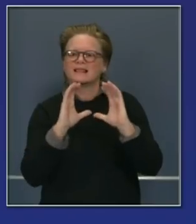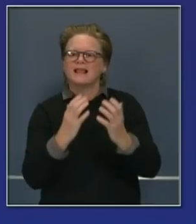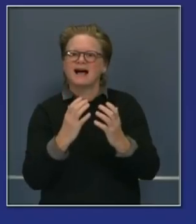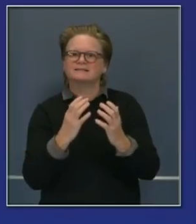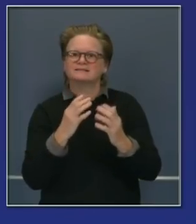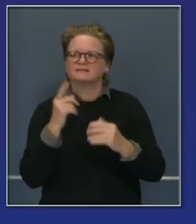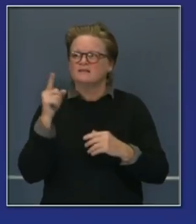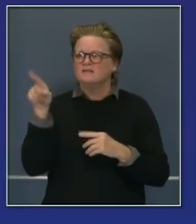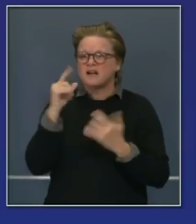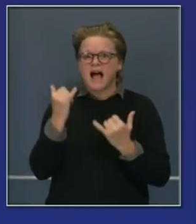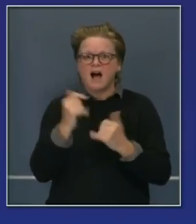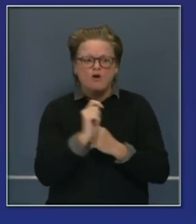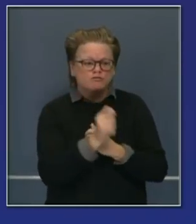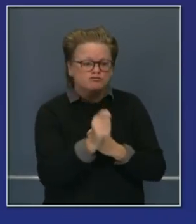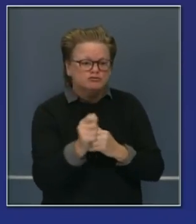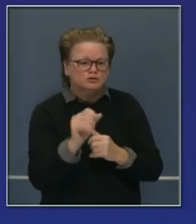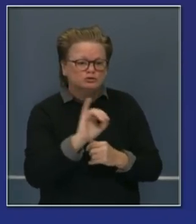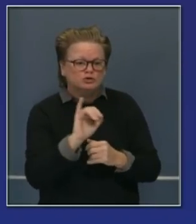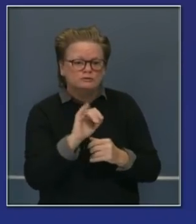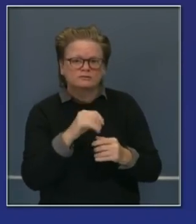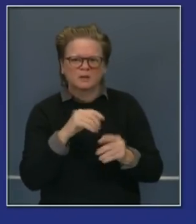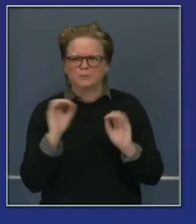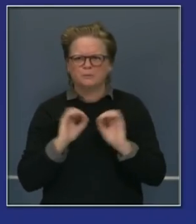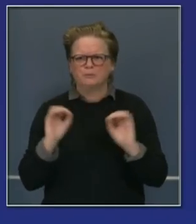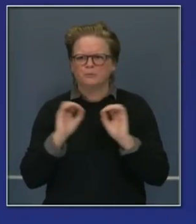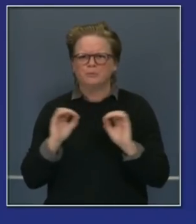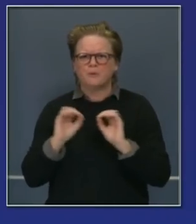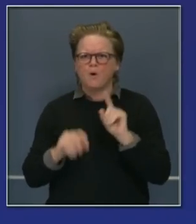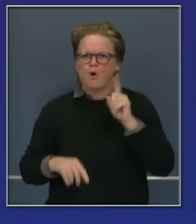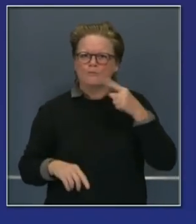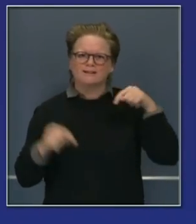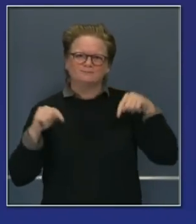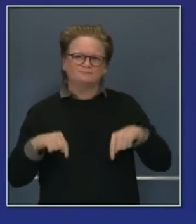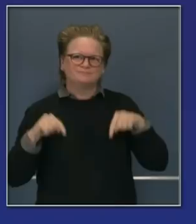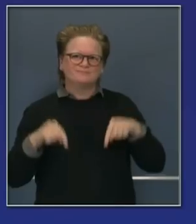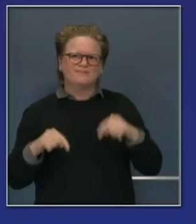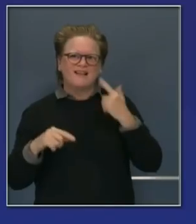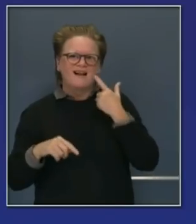INCOME FAMILIES. THESE ARE FOLKS EARNING 600% OF